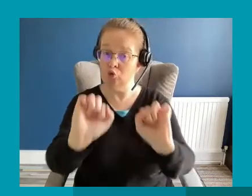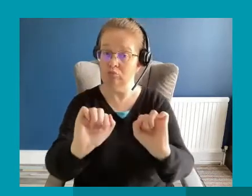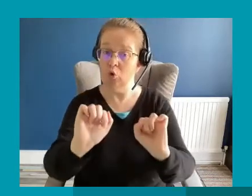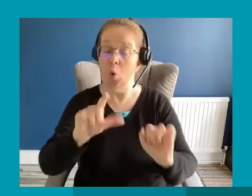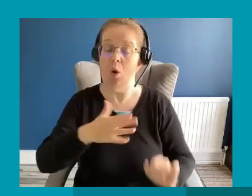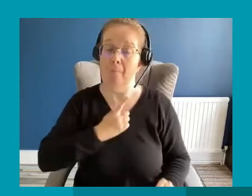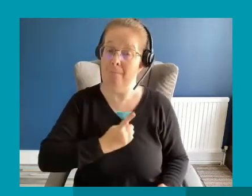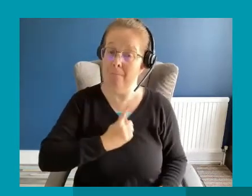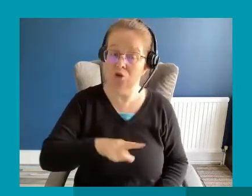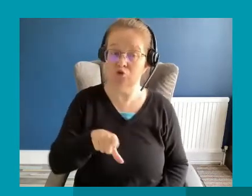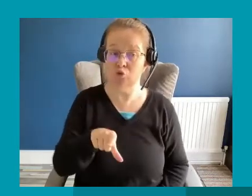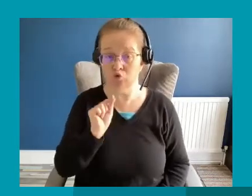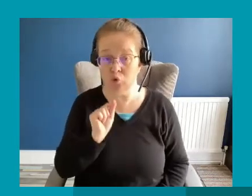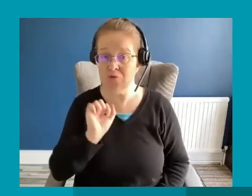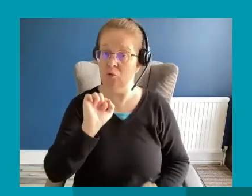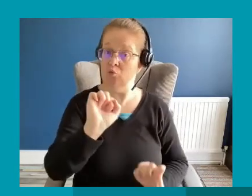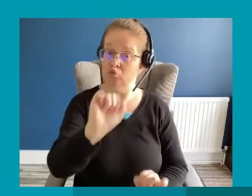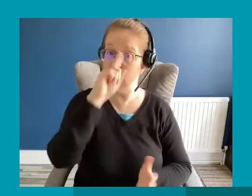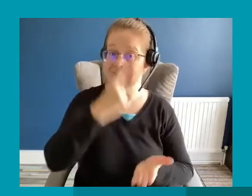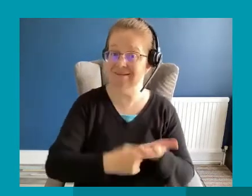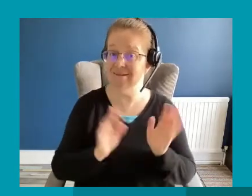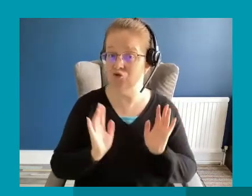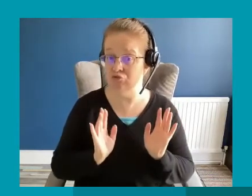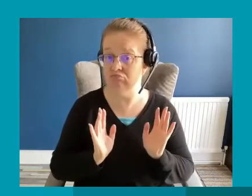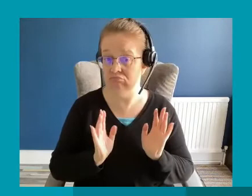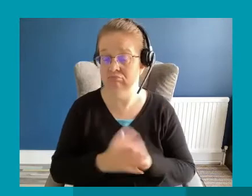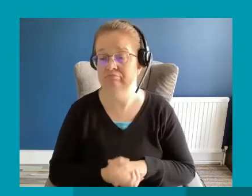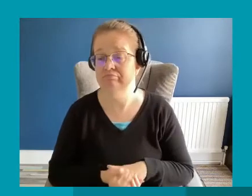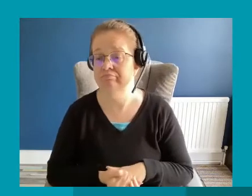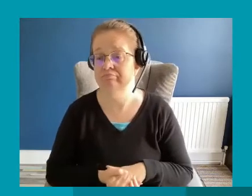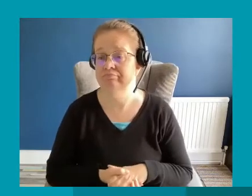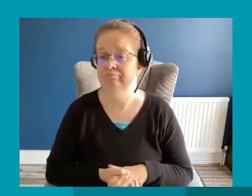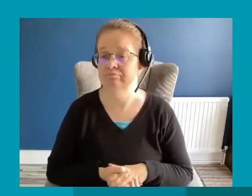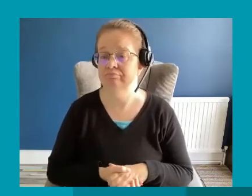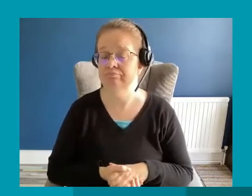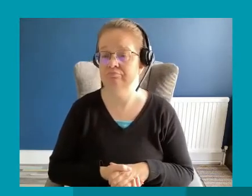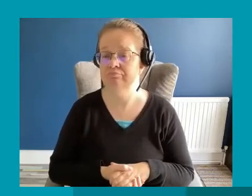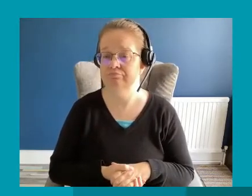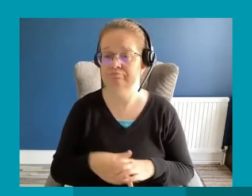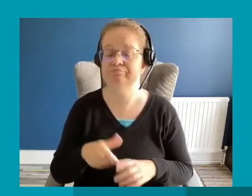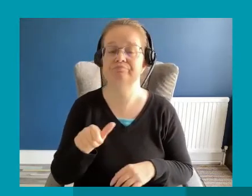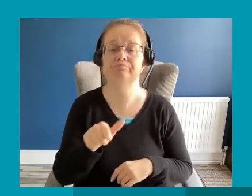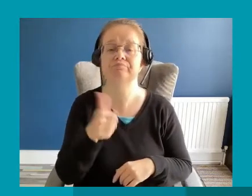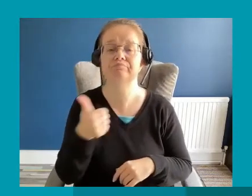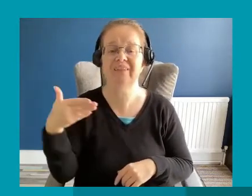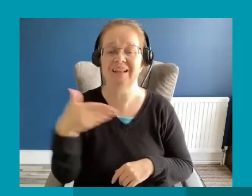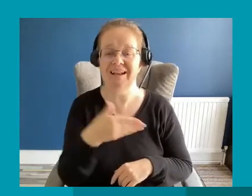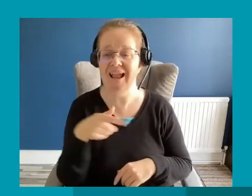So let's go to the next slide Toby. OK, so we're gonna look a little